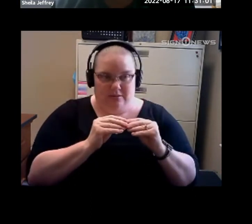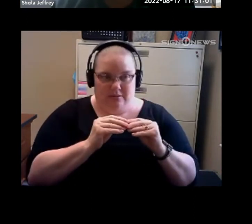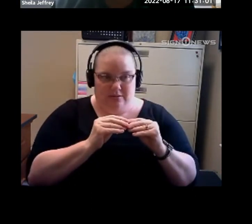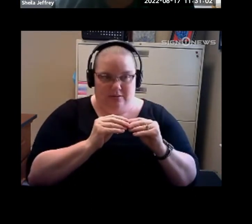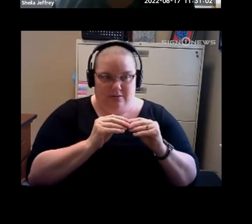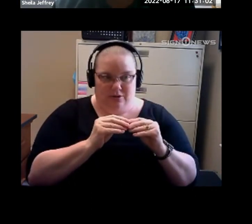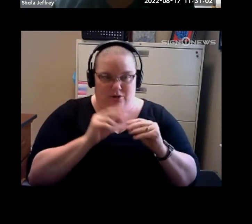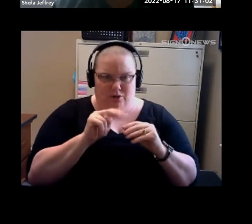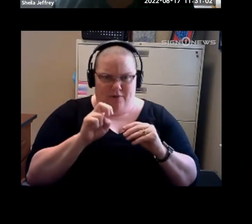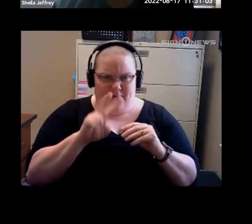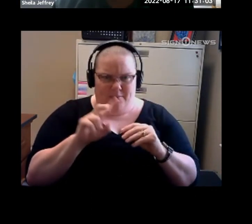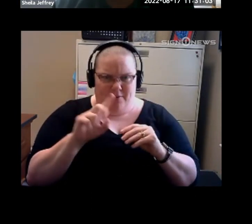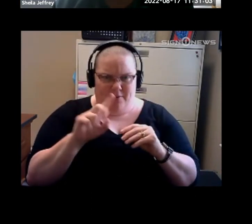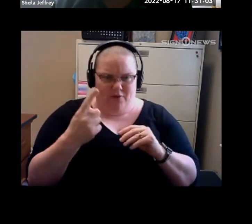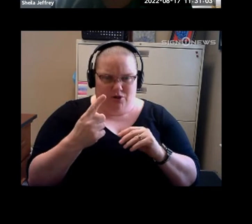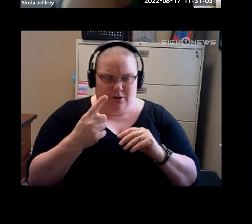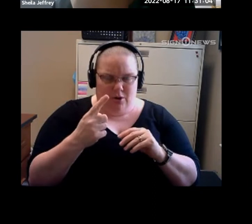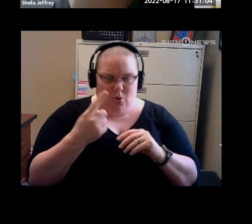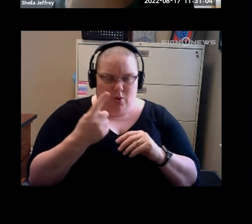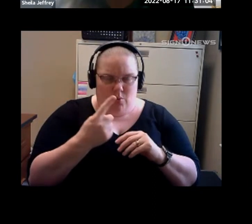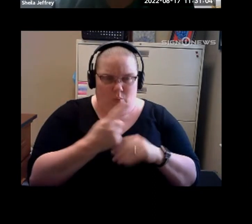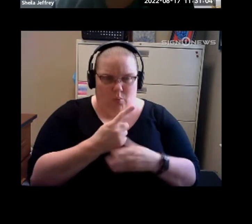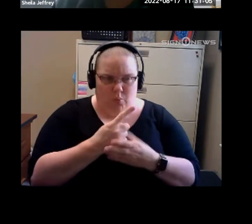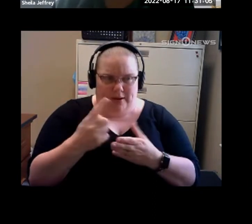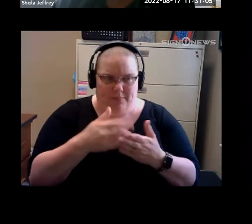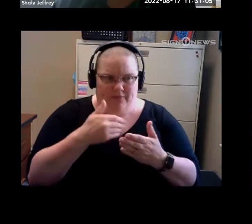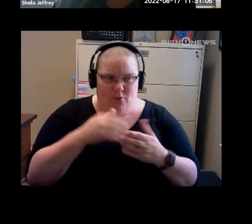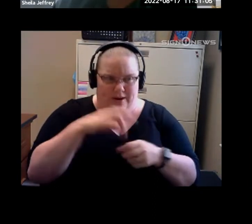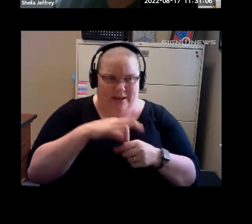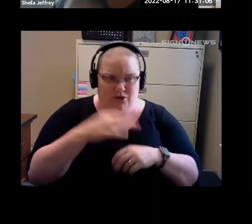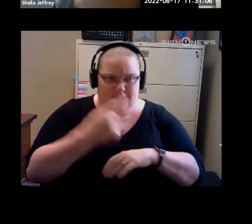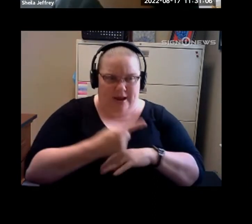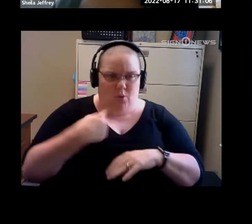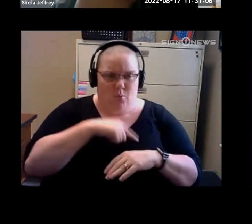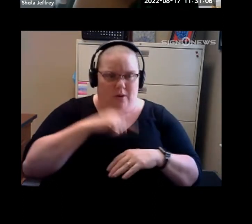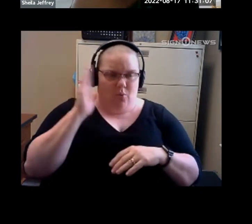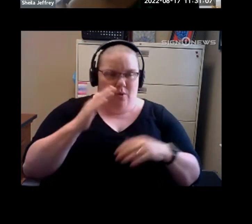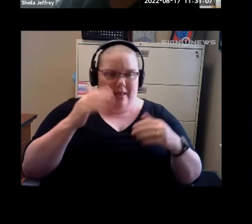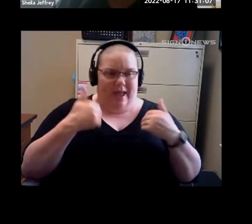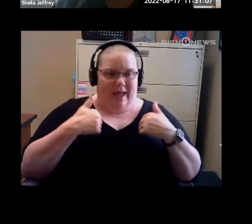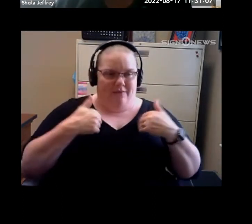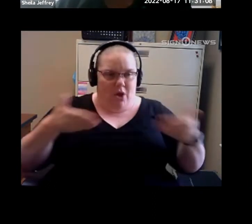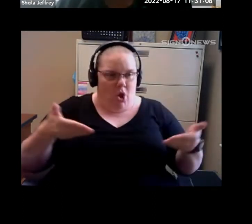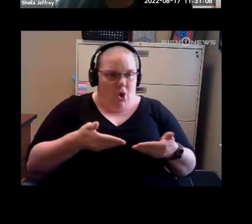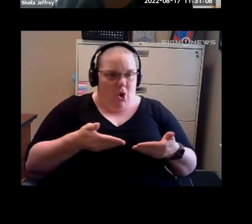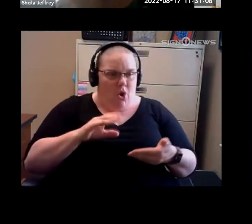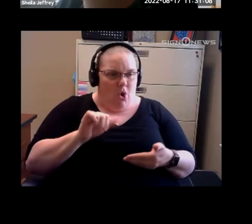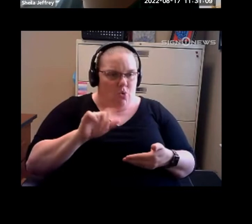1st one week before next day we will host a voting q a with United for change to please